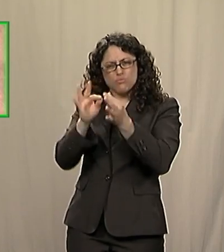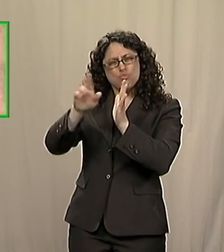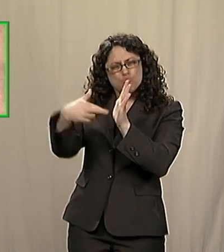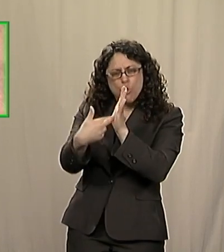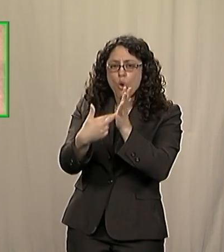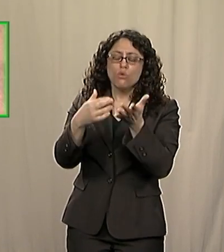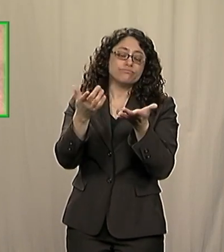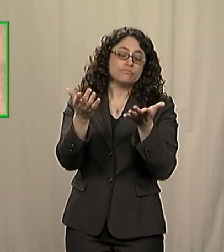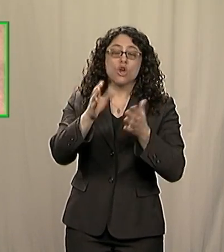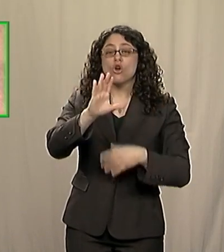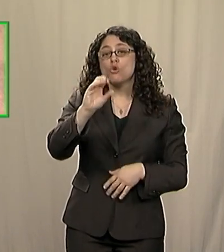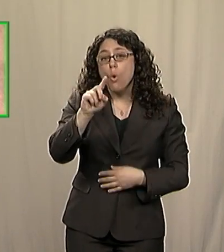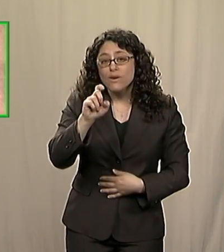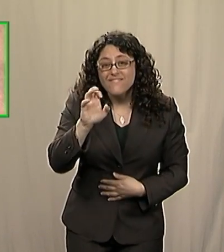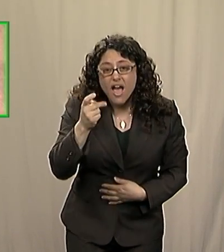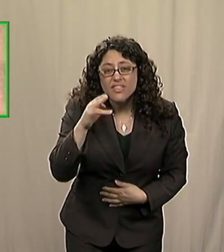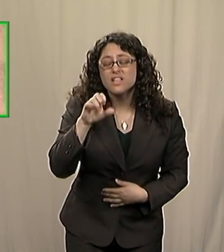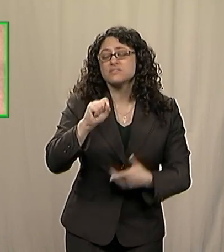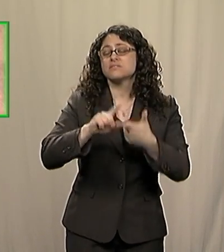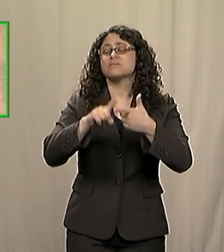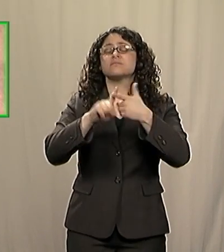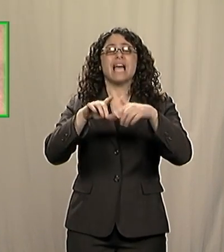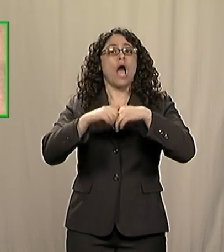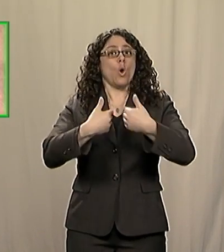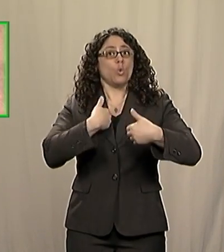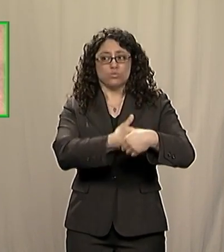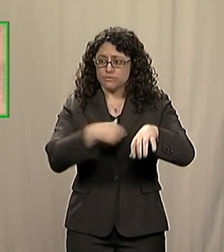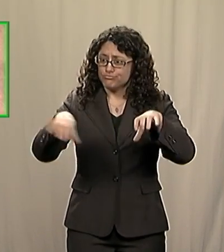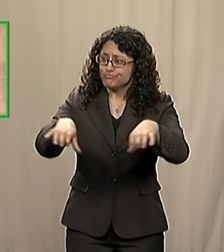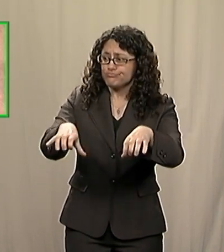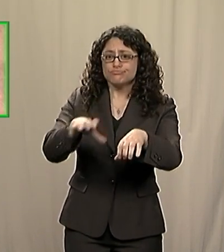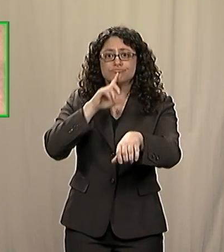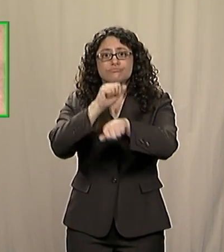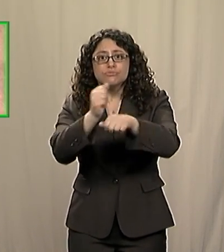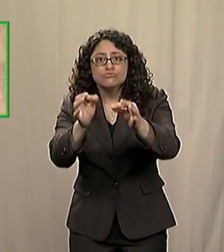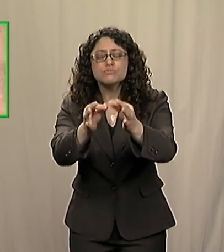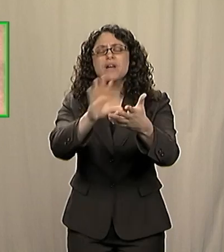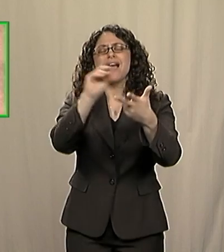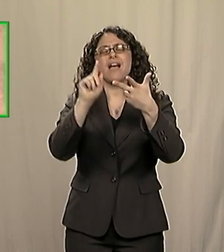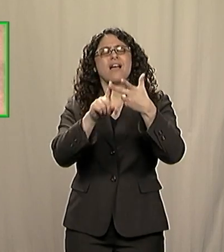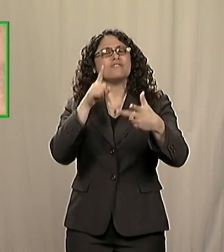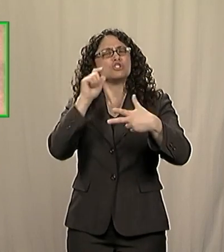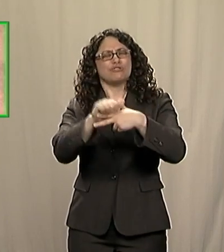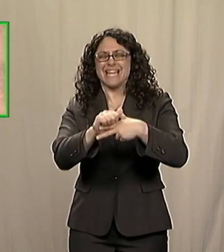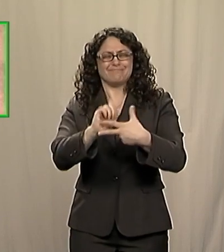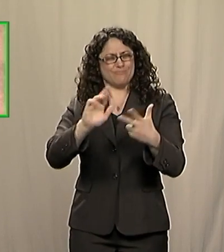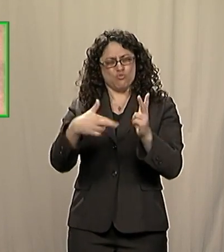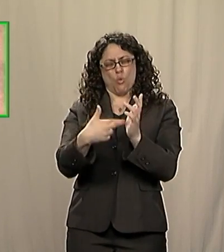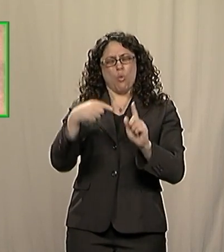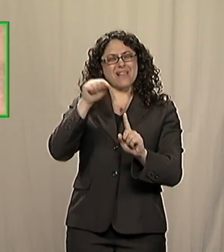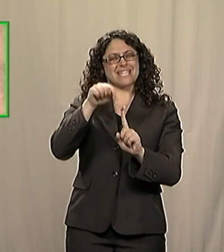in codes of ethics and in practice and often in training, as well. So before we go onto talk about interpreted interactions,